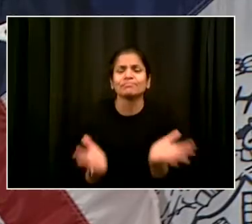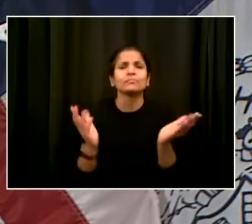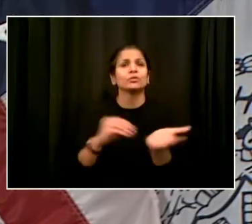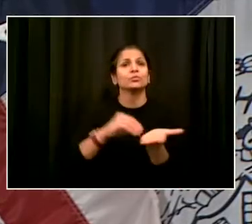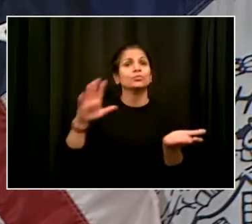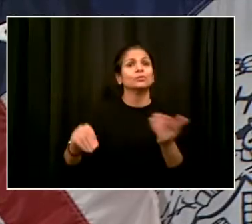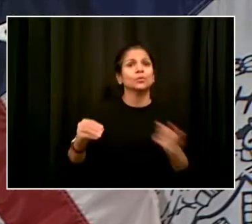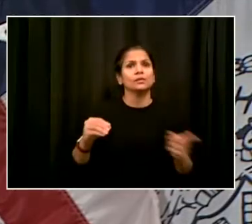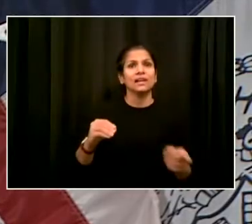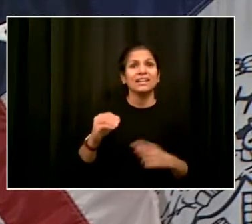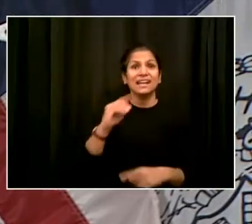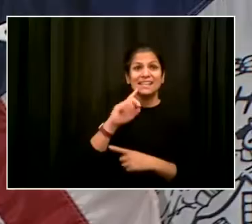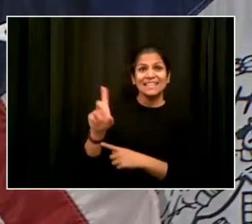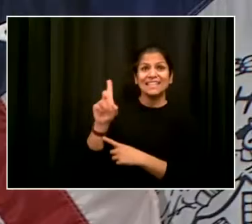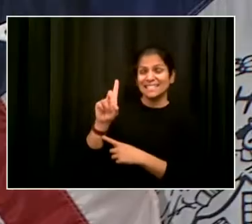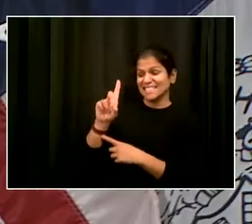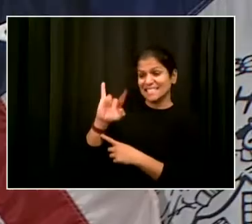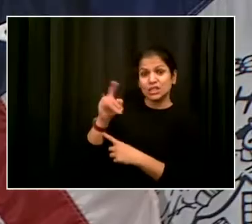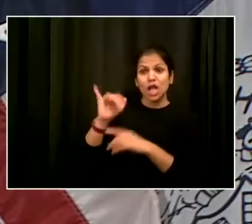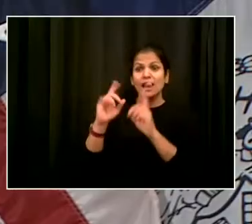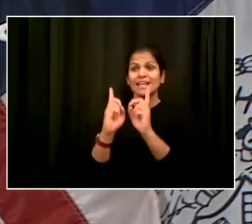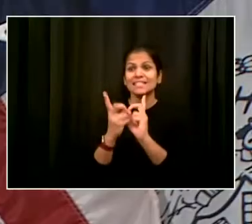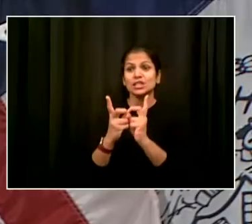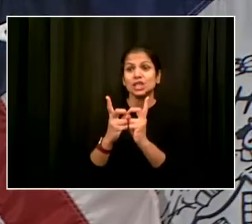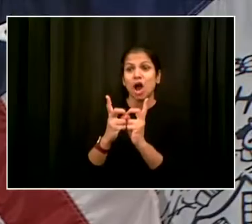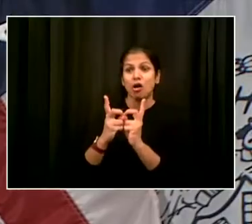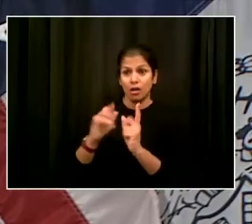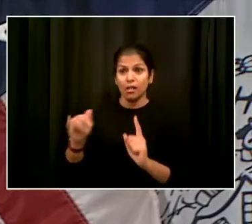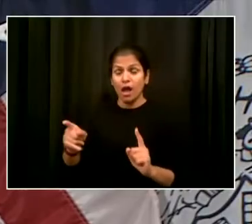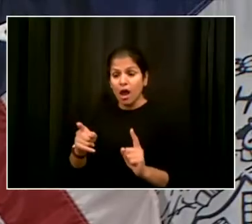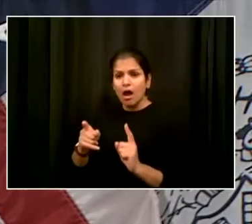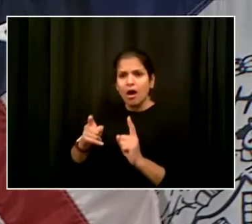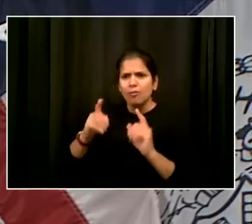ACADEMICALLY AND MOETIONALLY. IT ALSO MEANS USING DIGITAL APPROACHES TO REACH KIDS A WHOLE NEW WAY. THINK ABOUT A